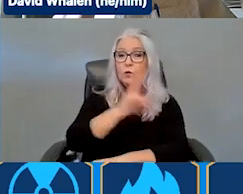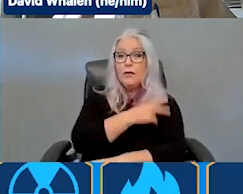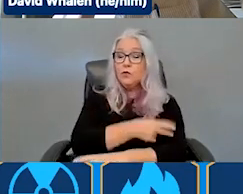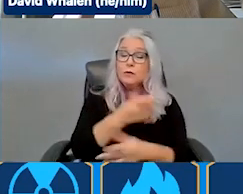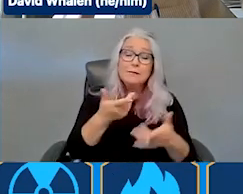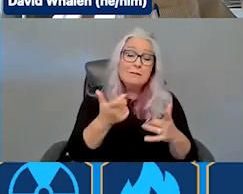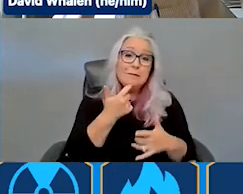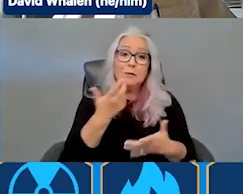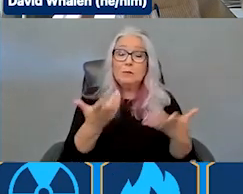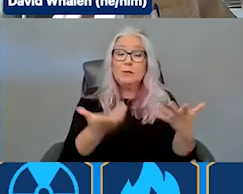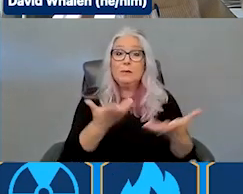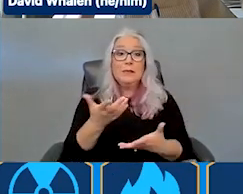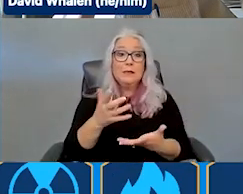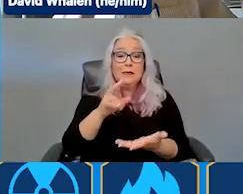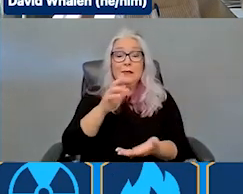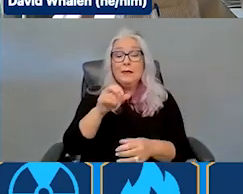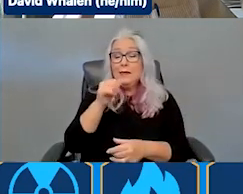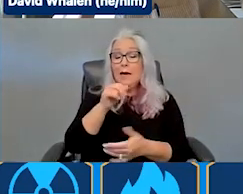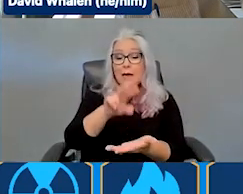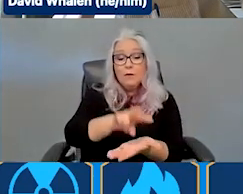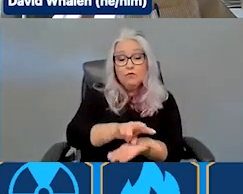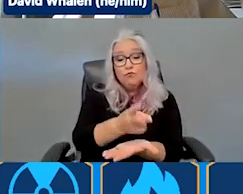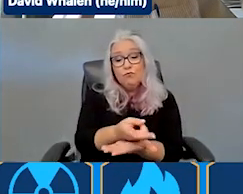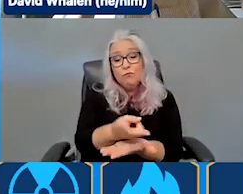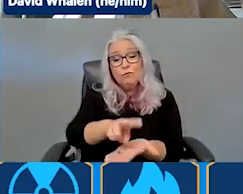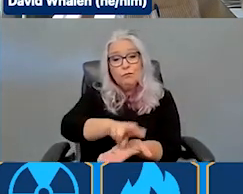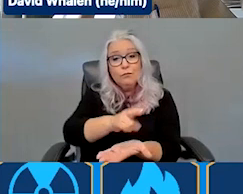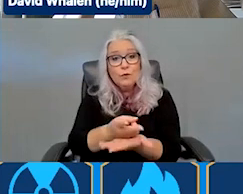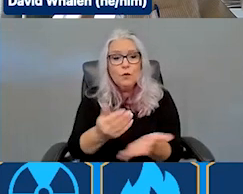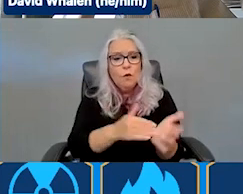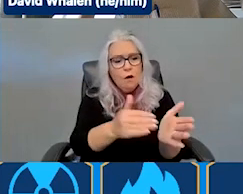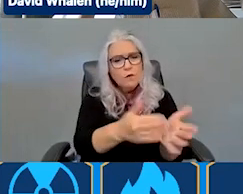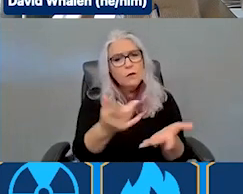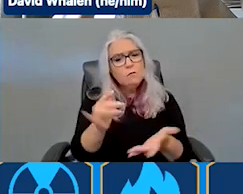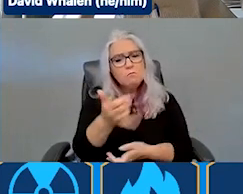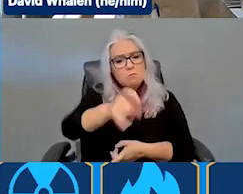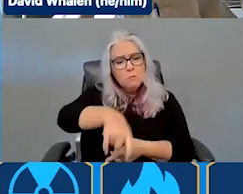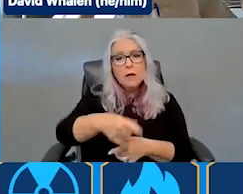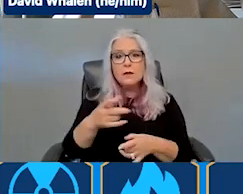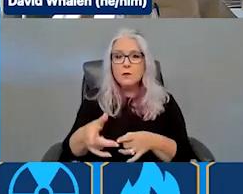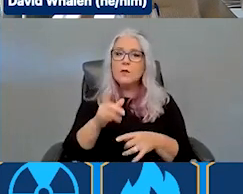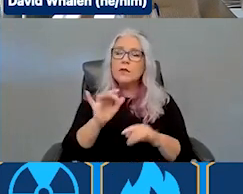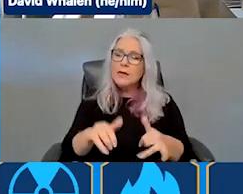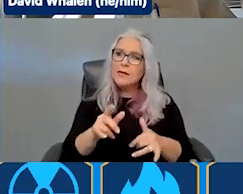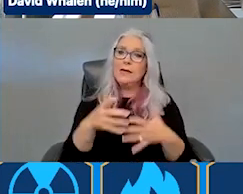really does effect patient outcome as well as patient experience and that relational component to healthcare that is so important.